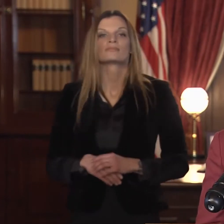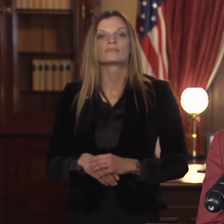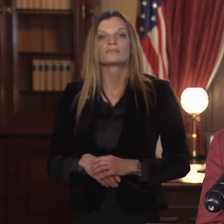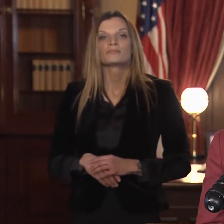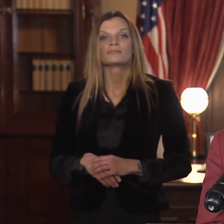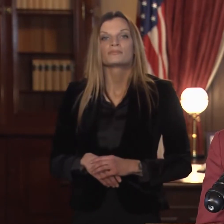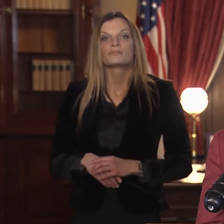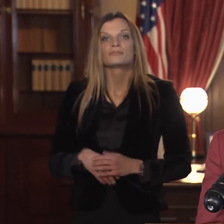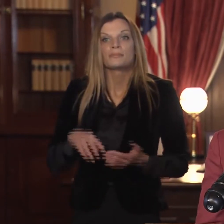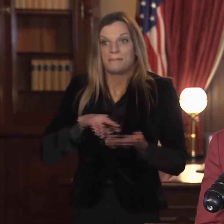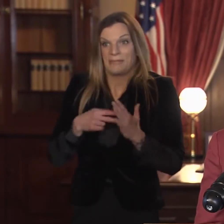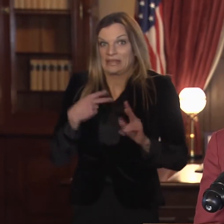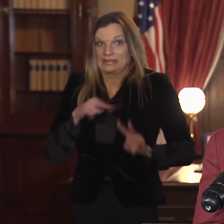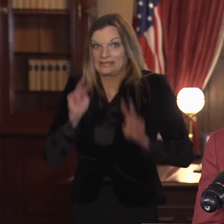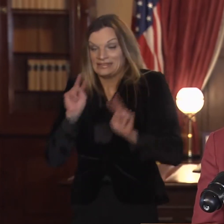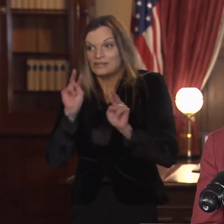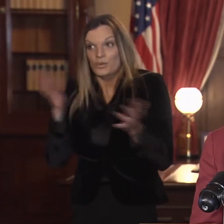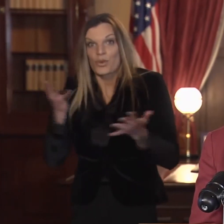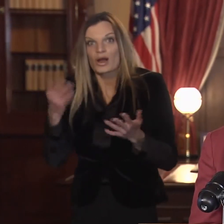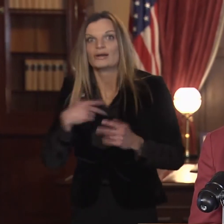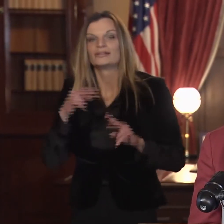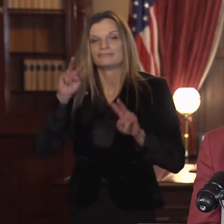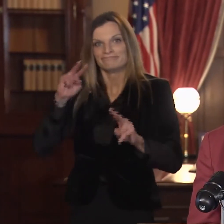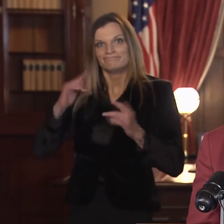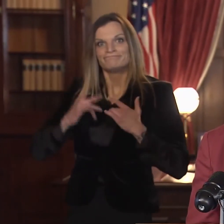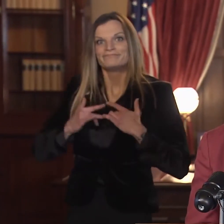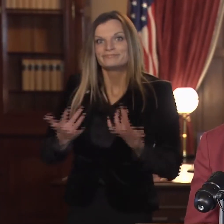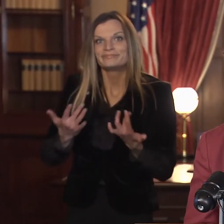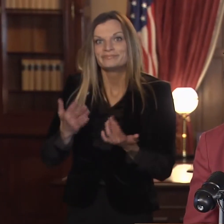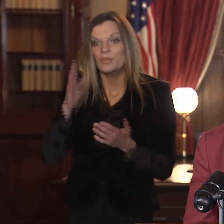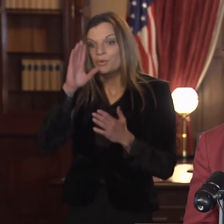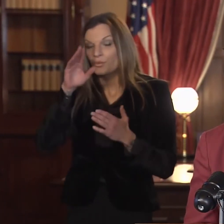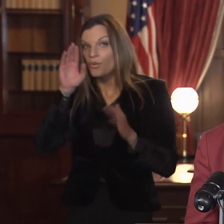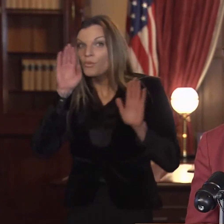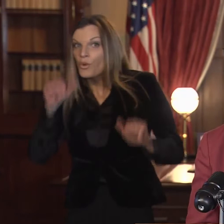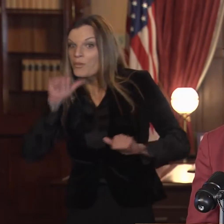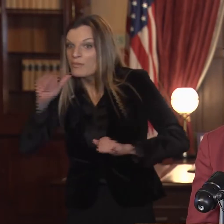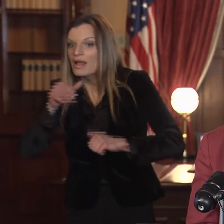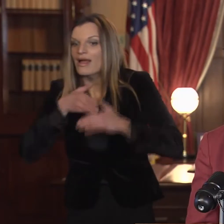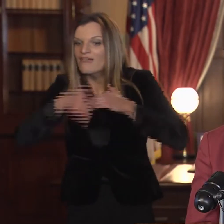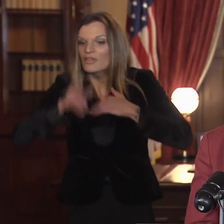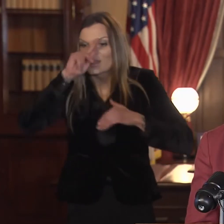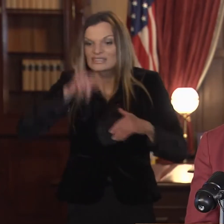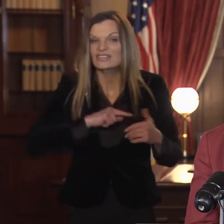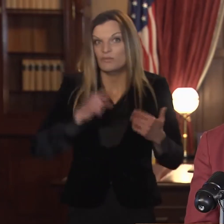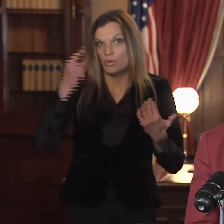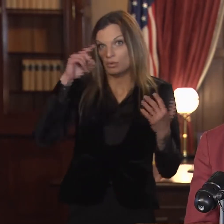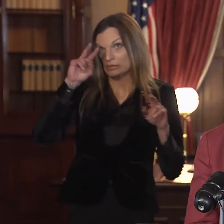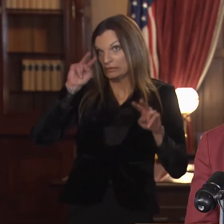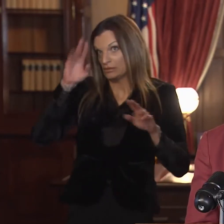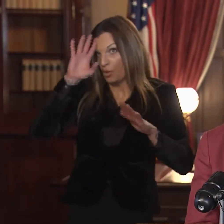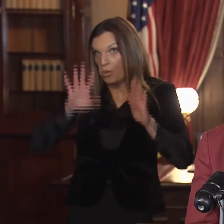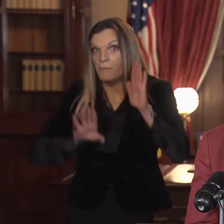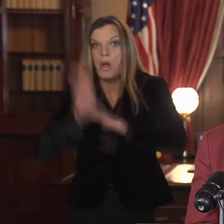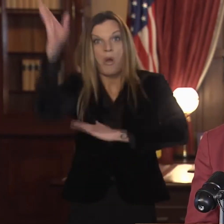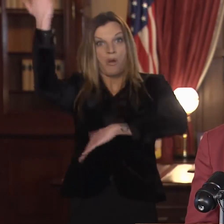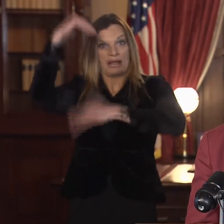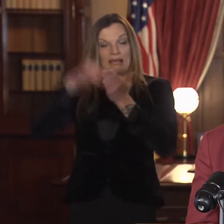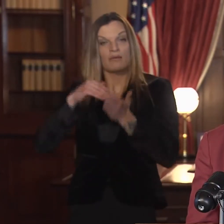THIS IS ALSO TRENDING DOWN FOR THE PAST 7 DAYS. ALL OF THIS MEANS IS THAT WE ARE